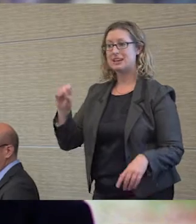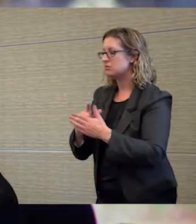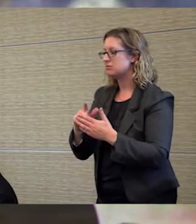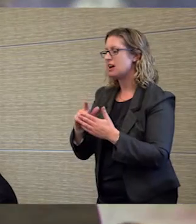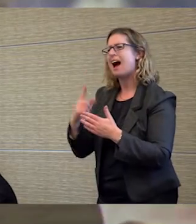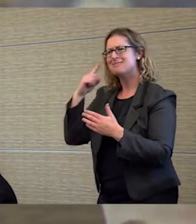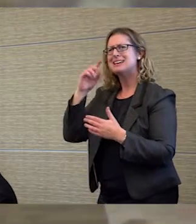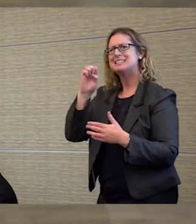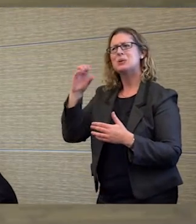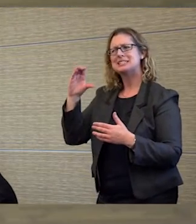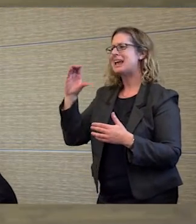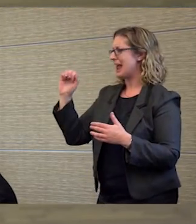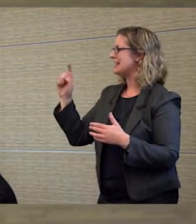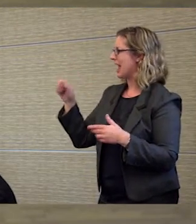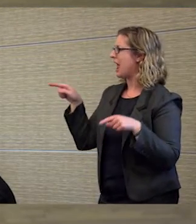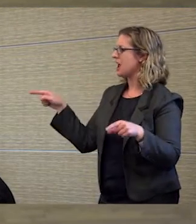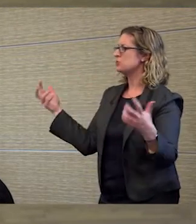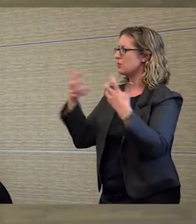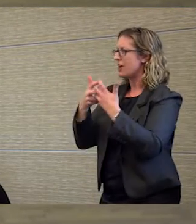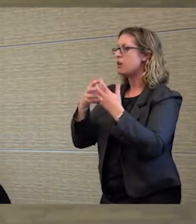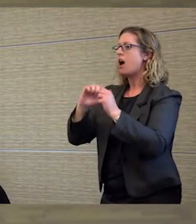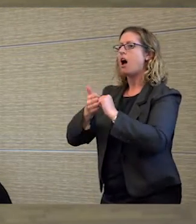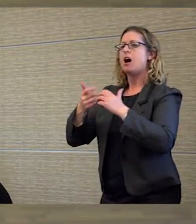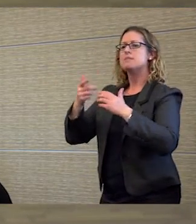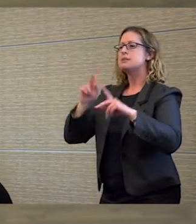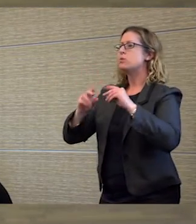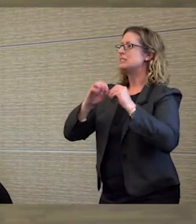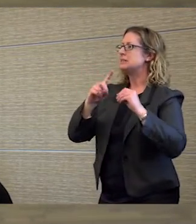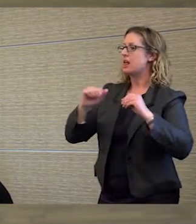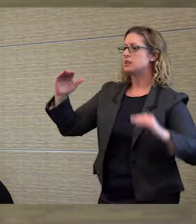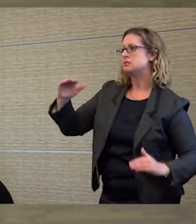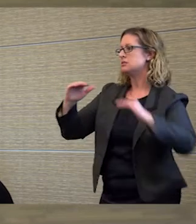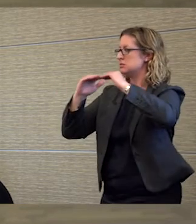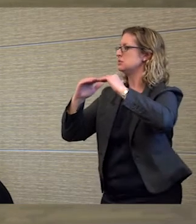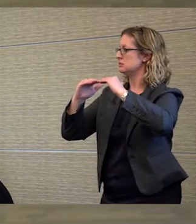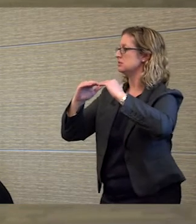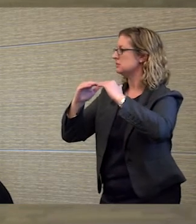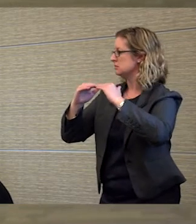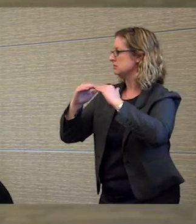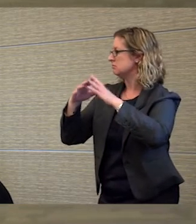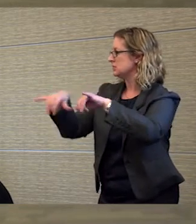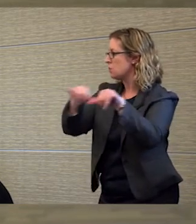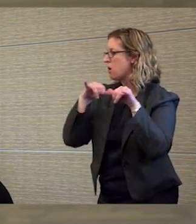I like to think that the EEOC and the ADA has leveled the playing field for a